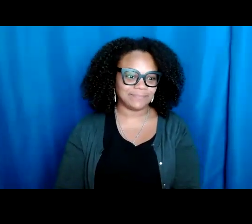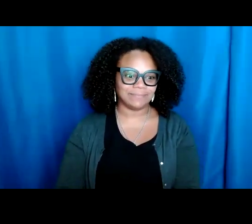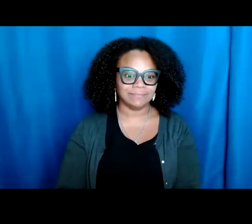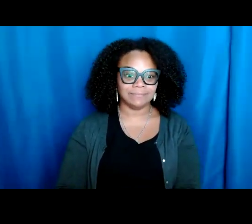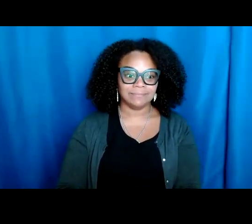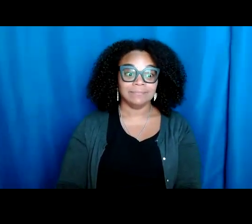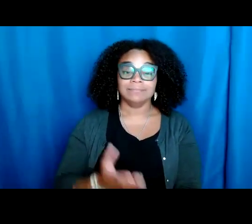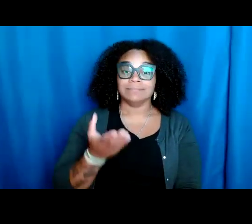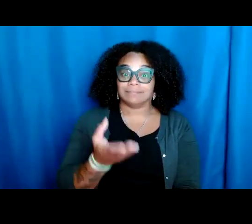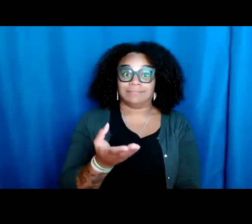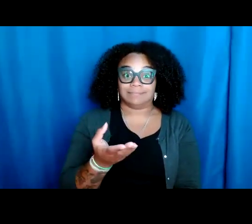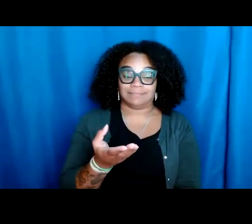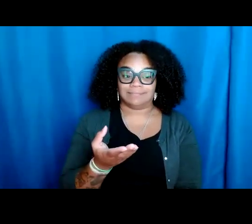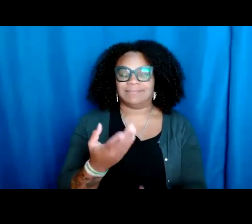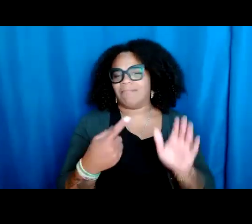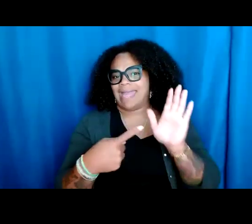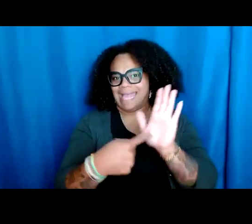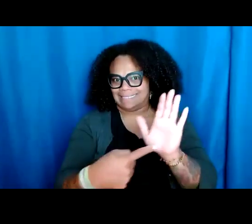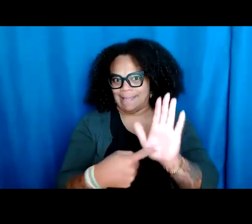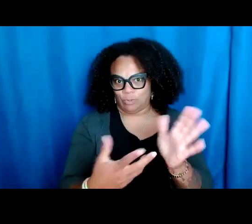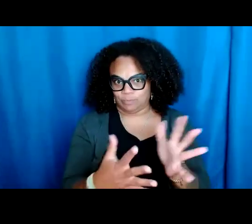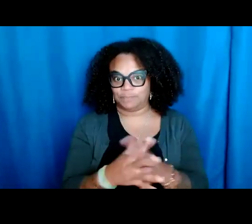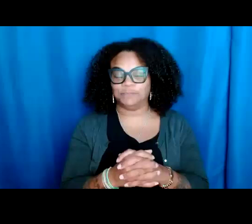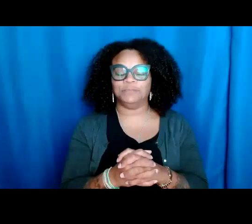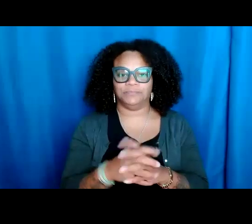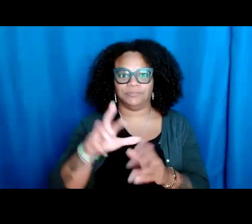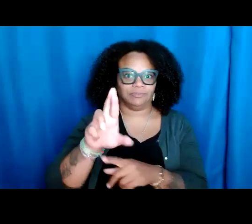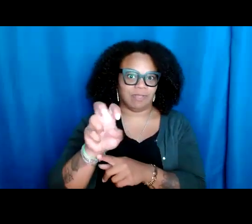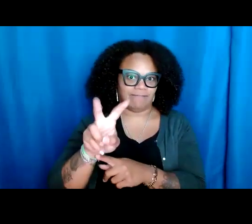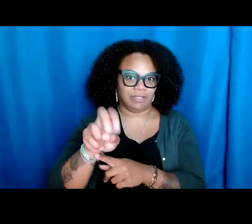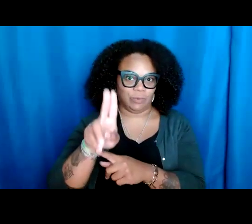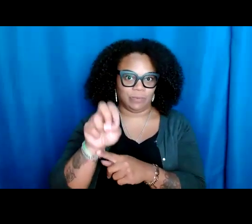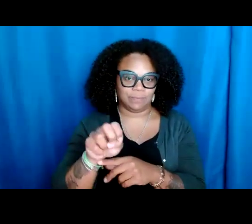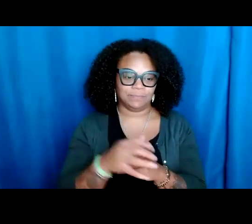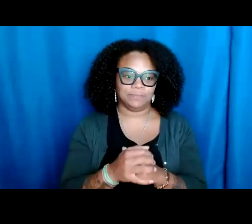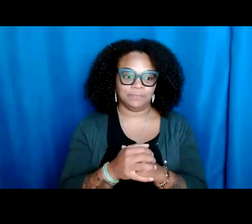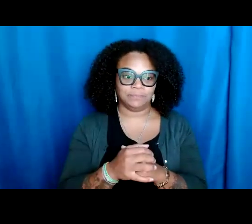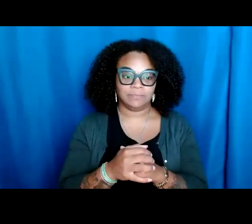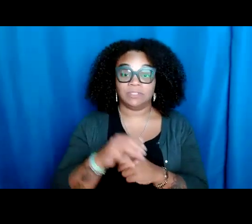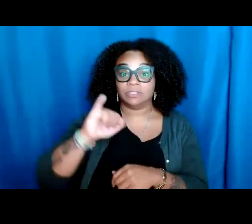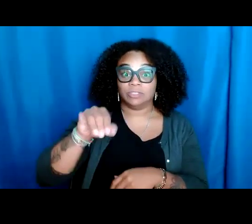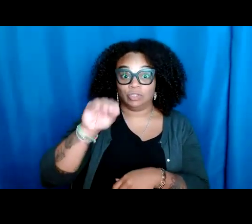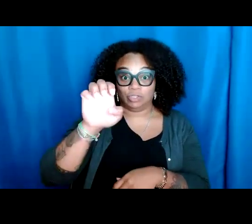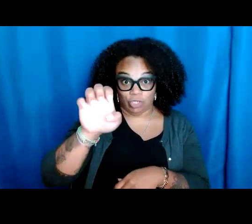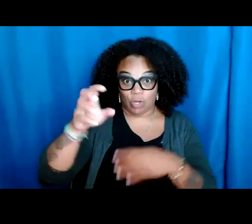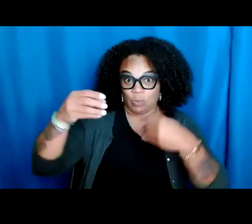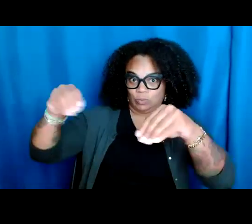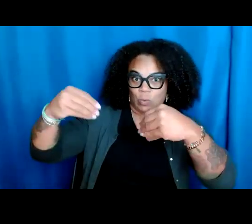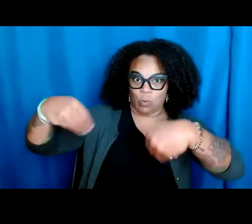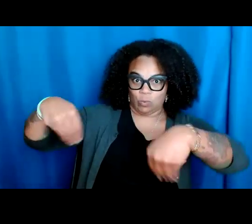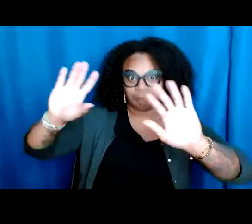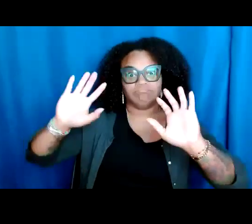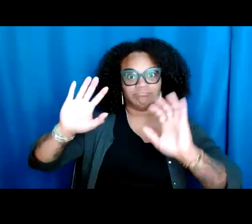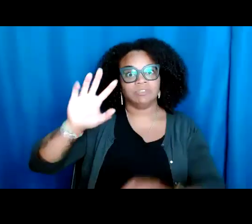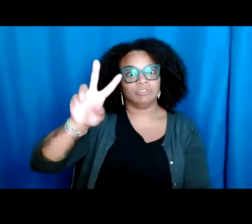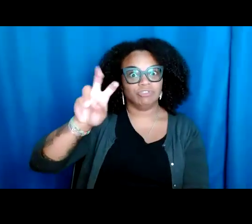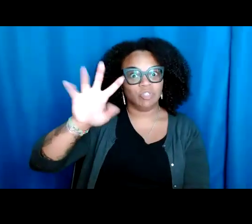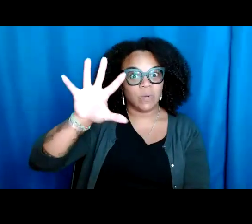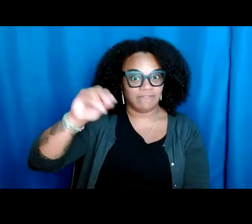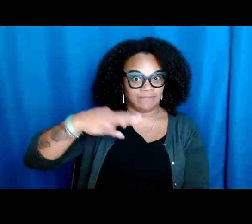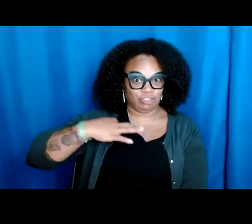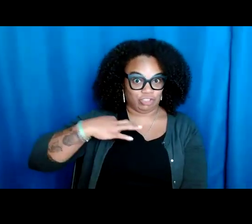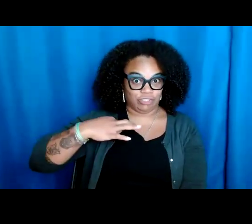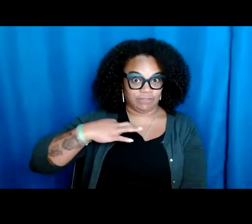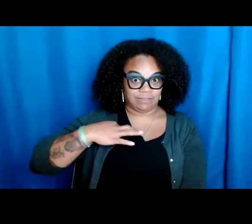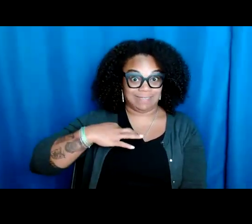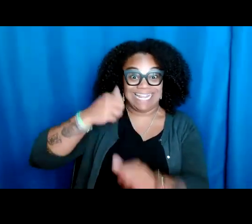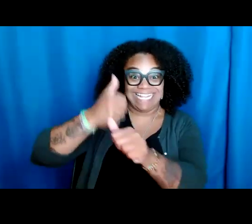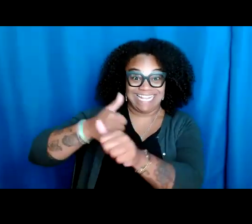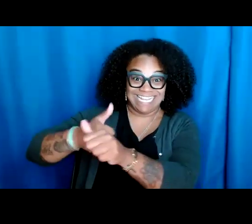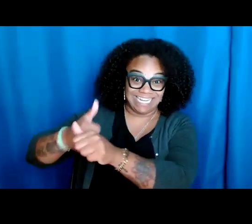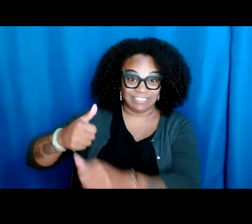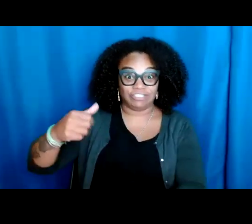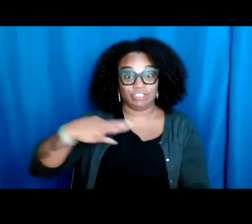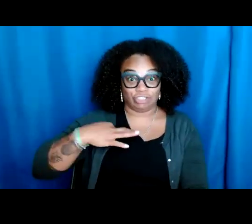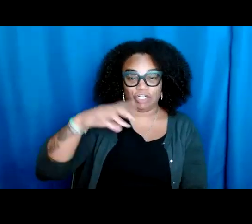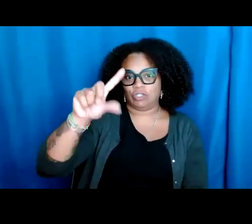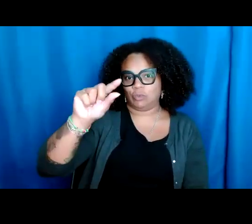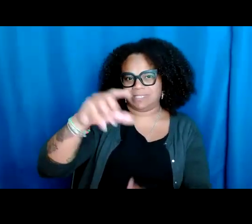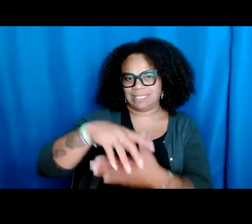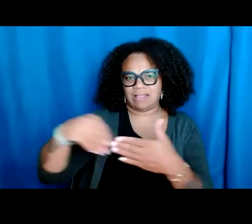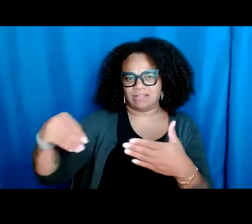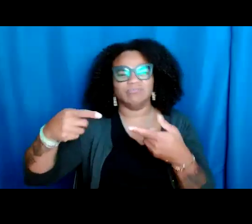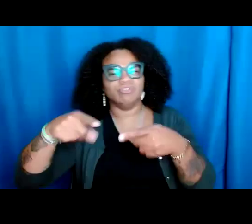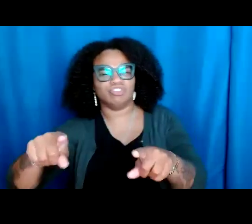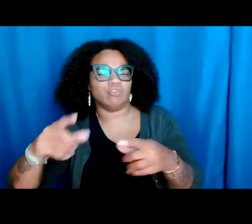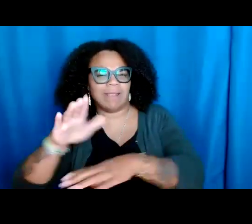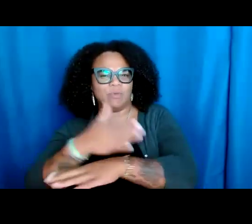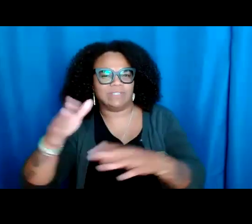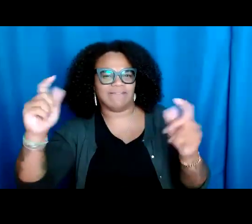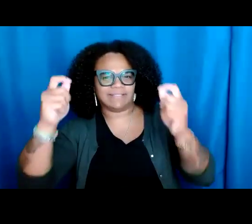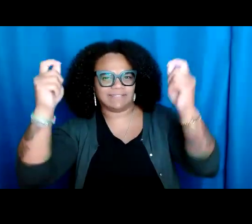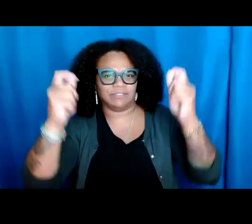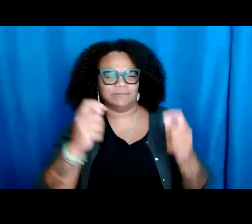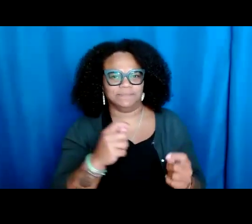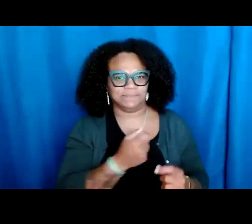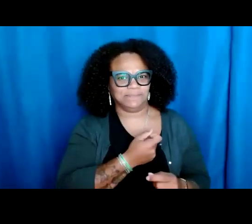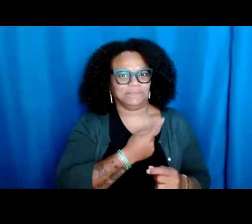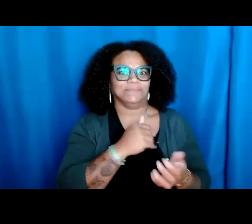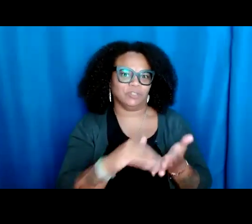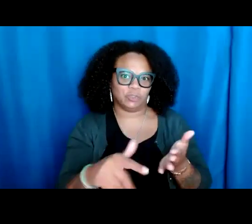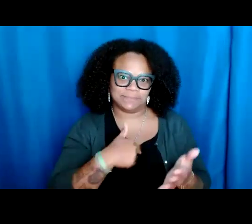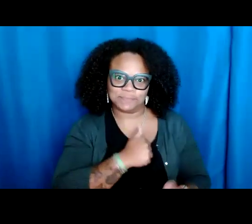So, here is an example of revenue. Joe sold 250 shirts for $20 each at a music festival. He